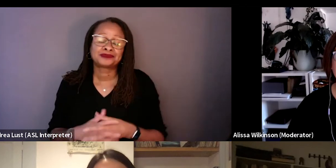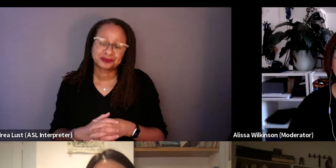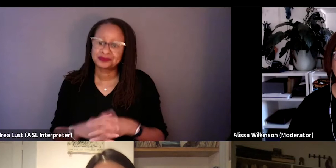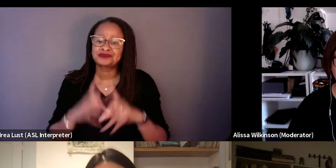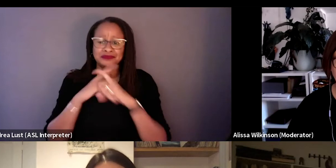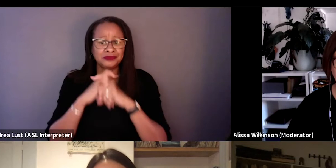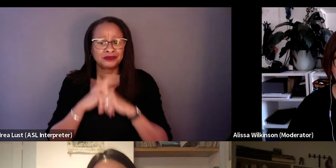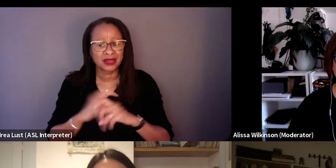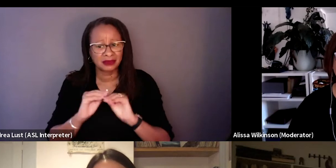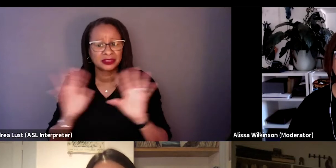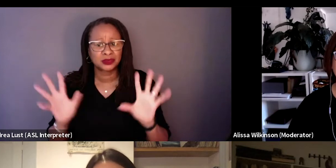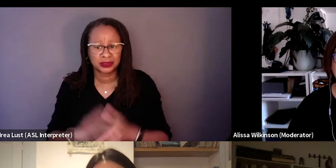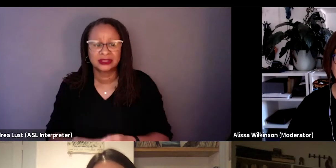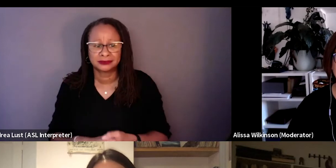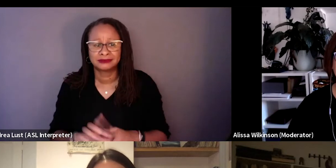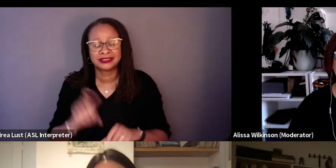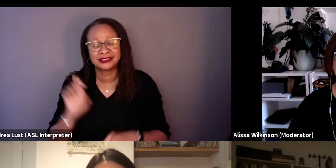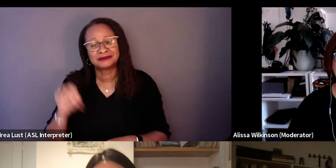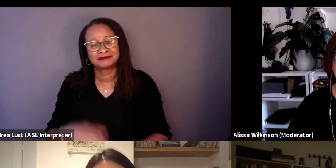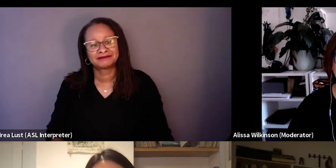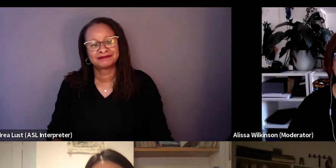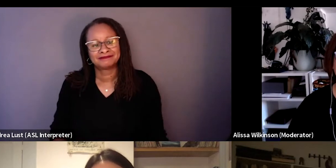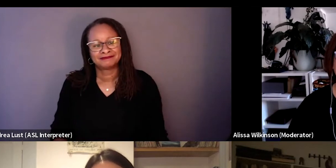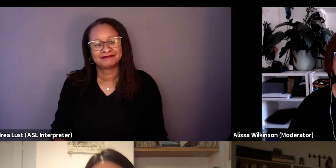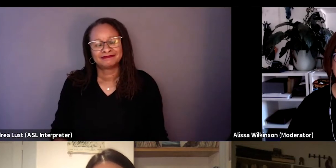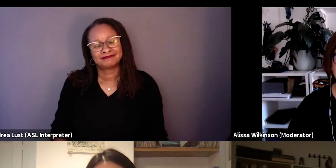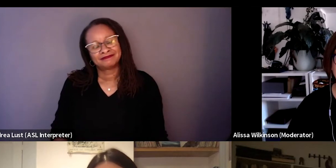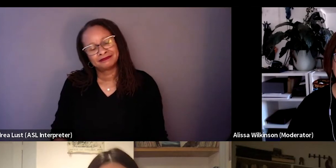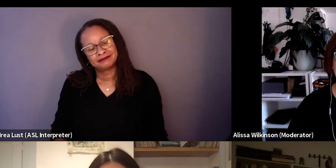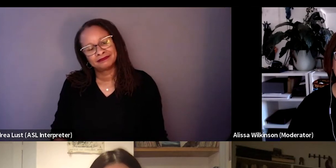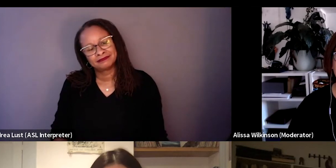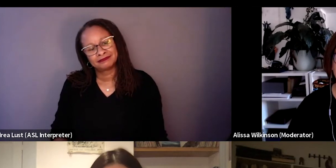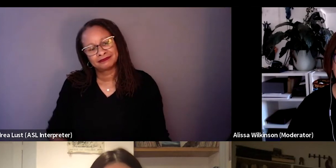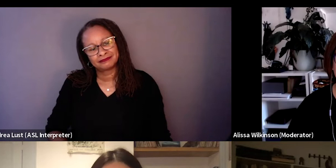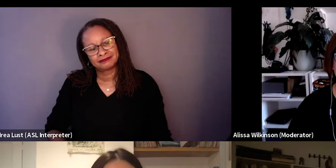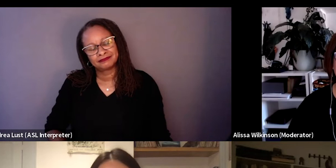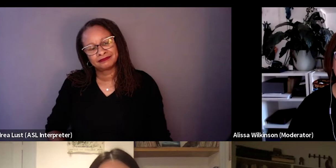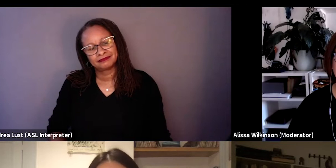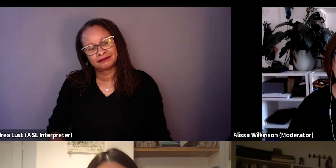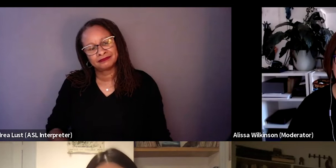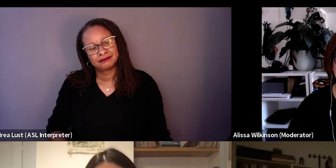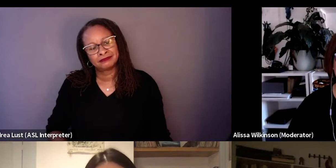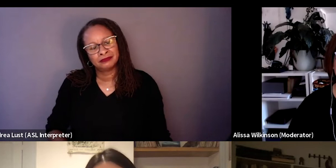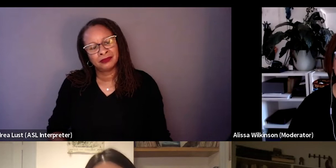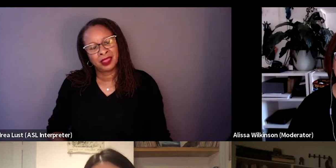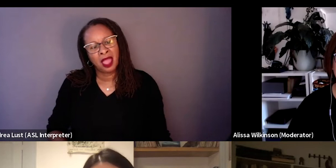but, but yeah, this is how it is. And. Yeah. We wanted to make this film and we made it.